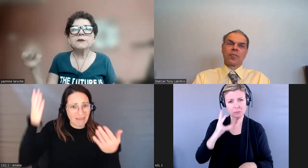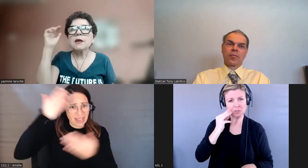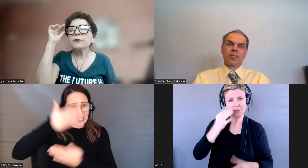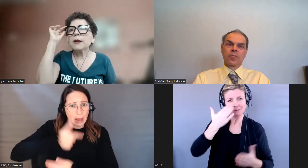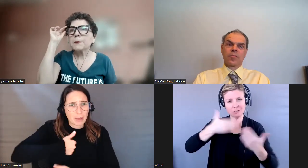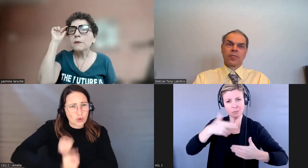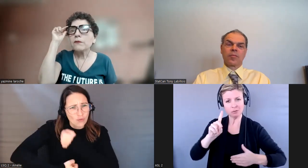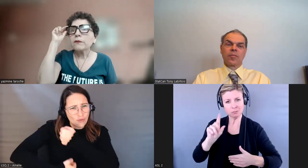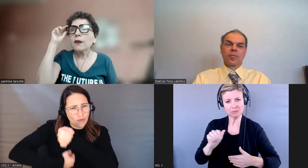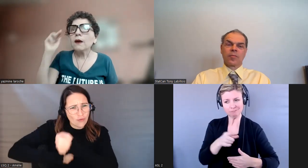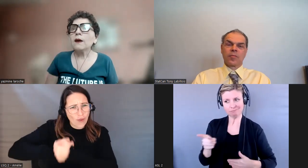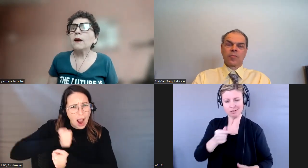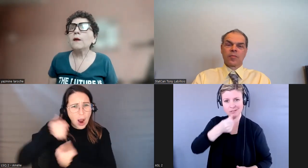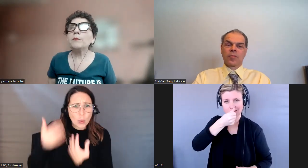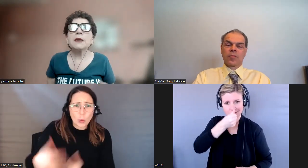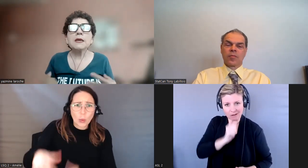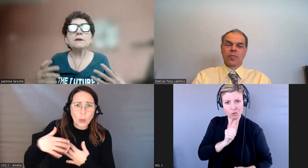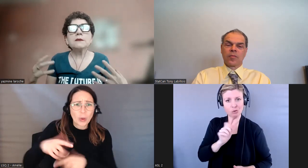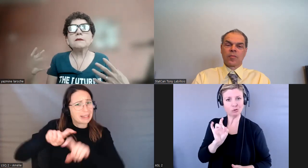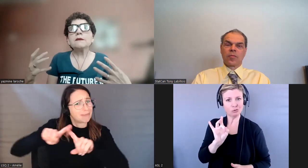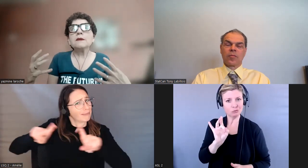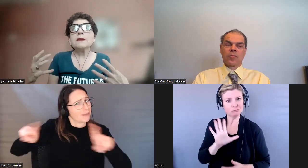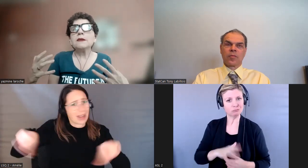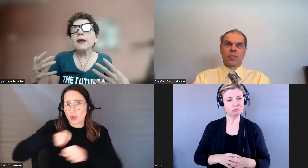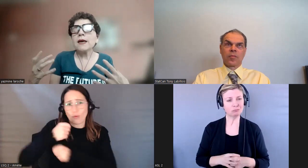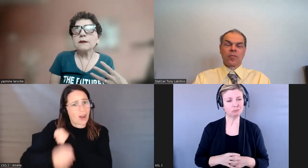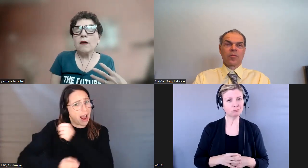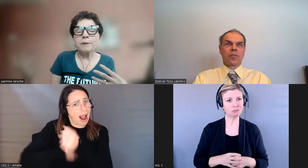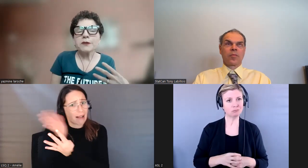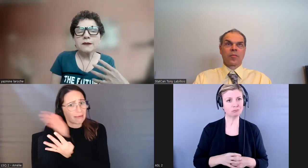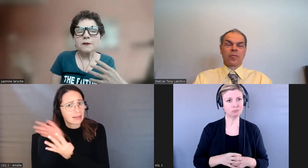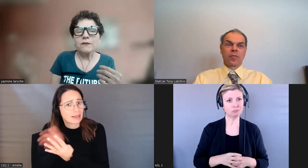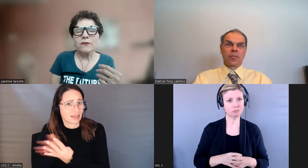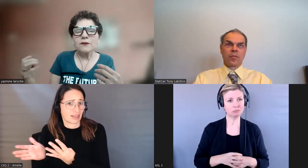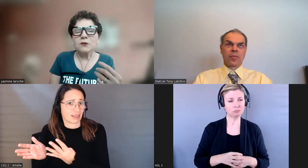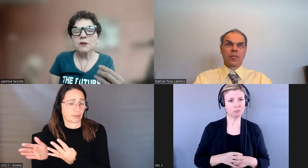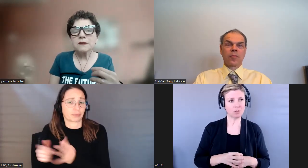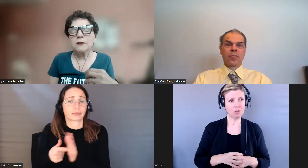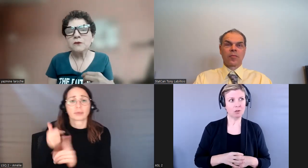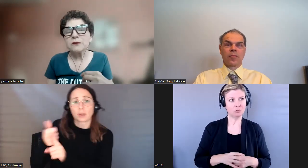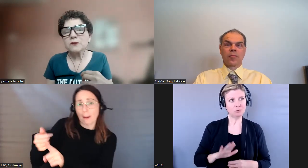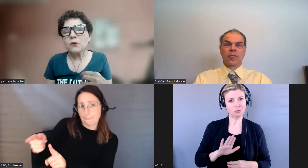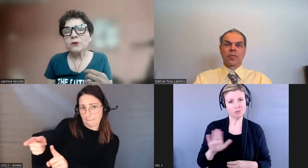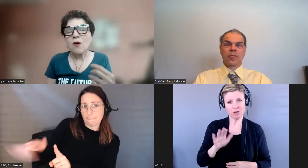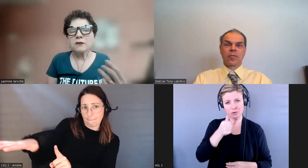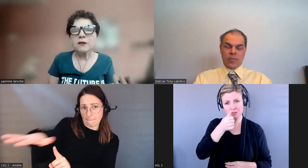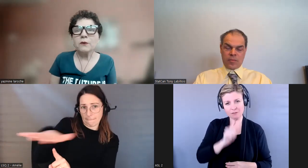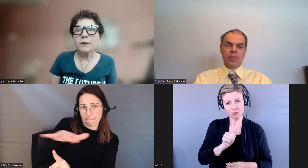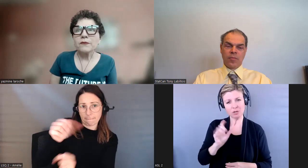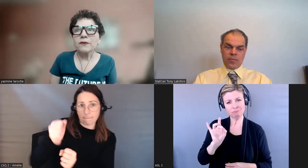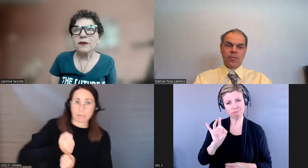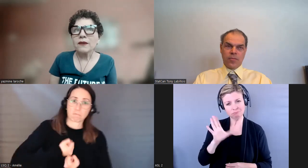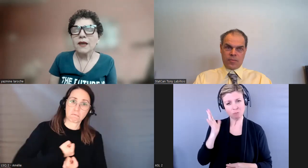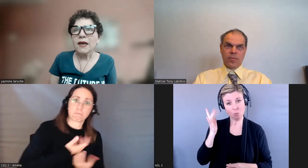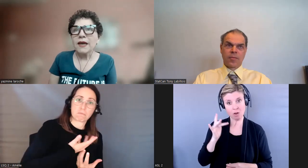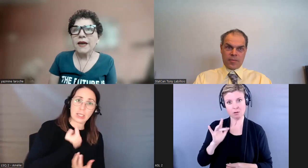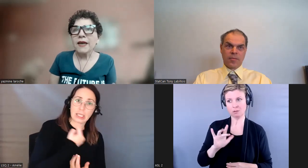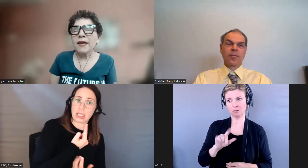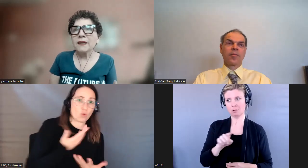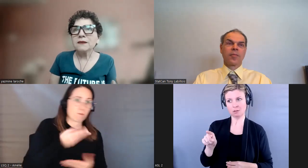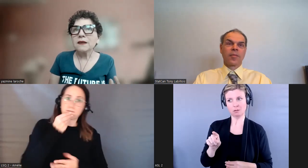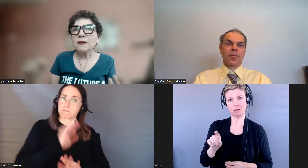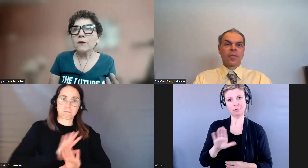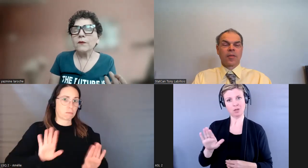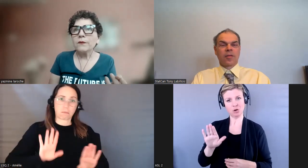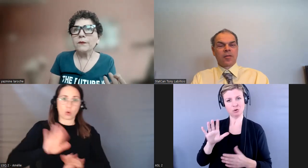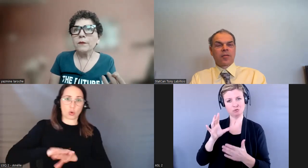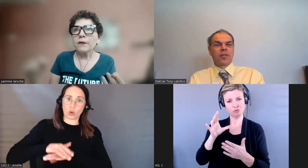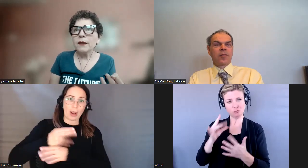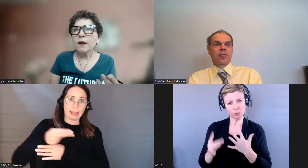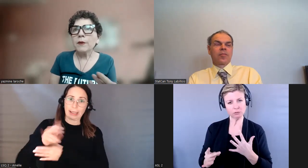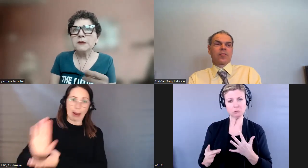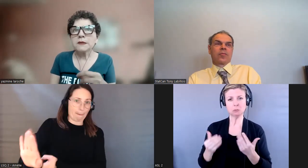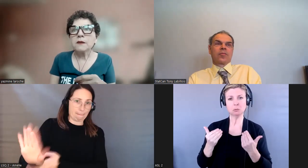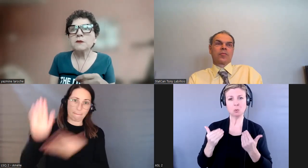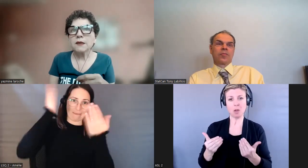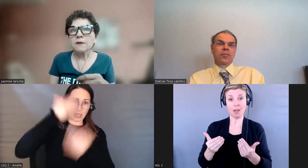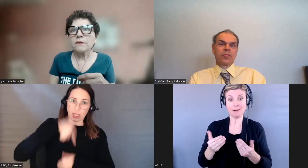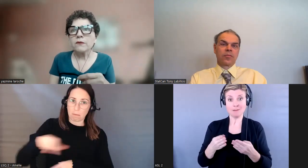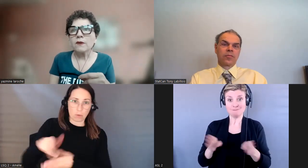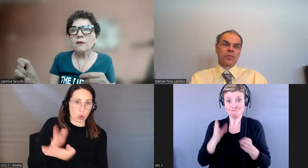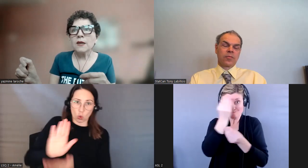of suffering because they had an option to disclose or not to and by disclosing they